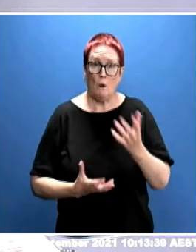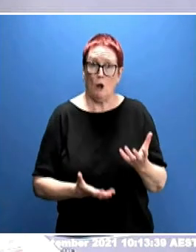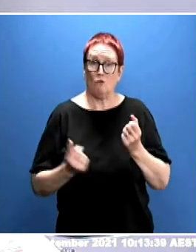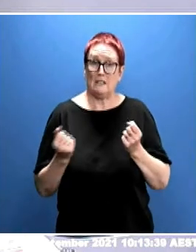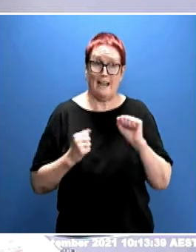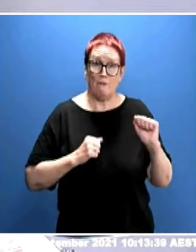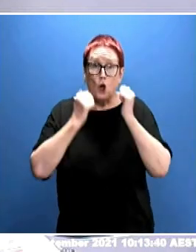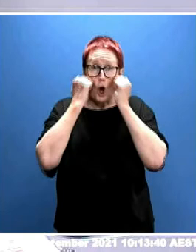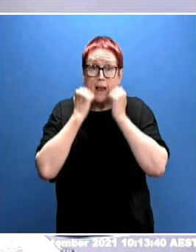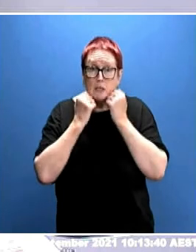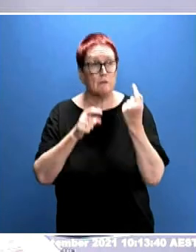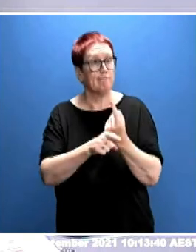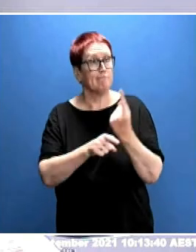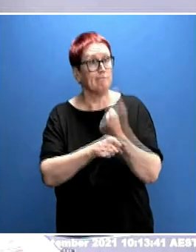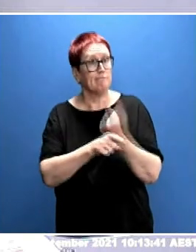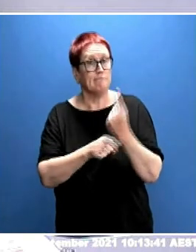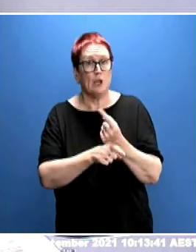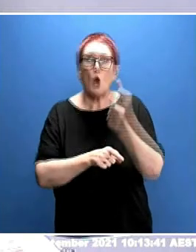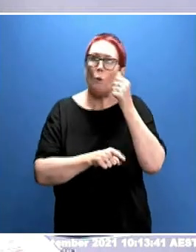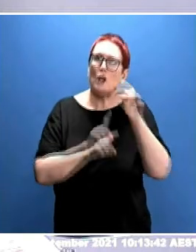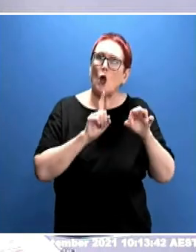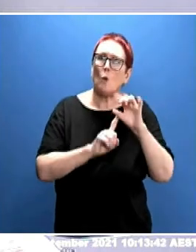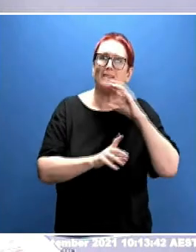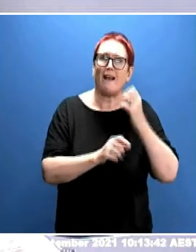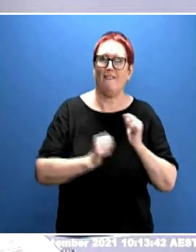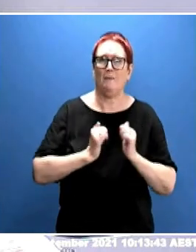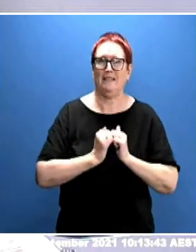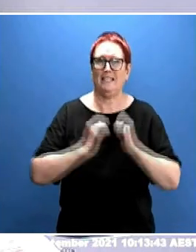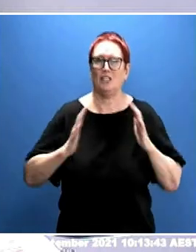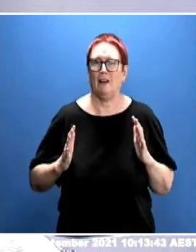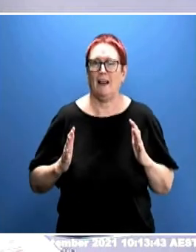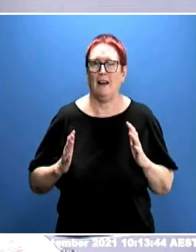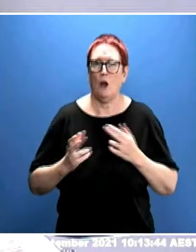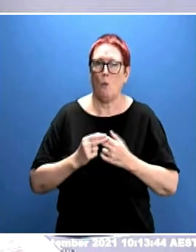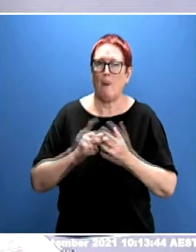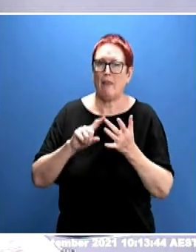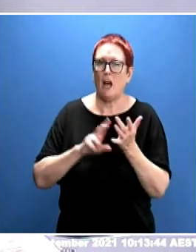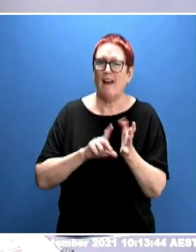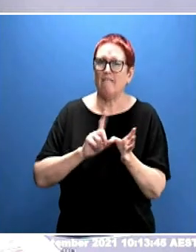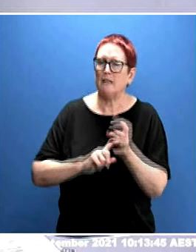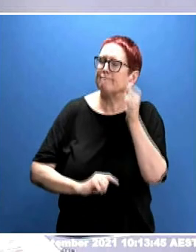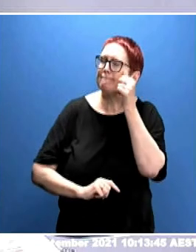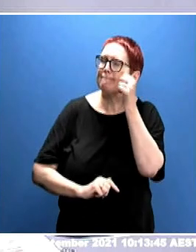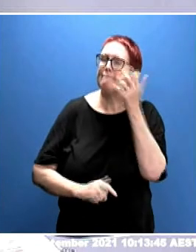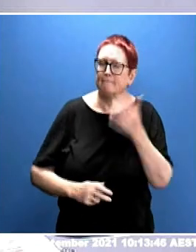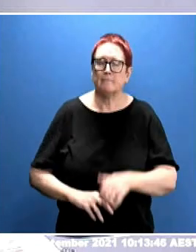the understanding that Queensland does dispute some of the factual matters and perhaps some quite important factual matters.